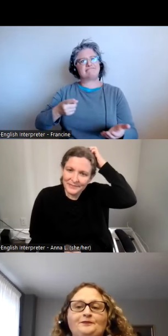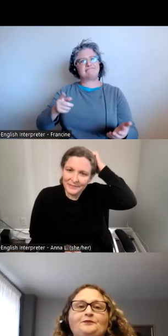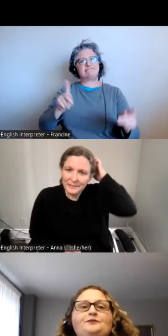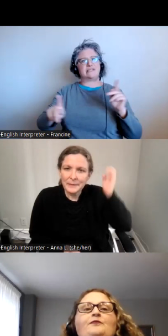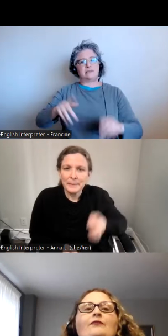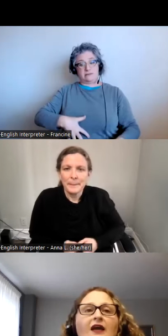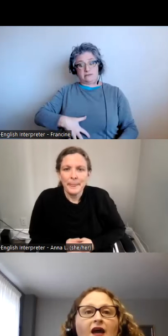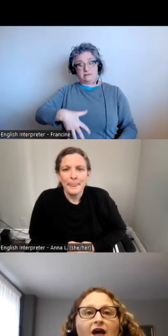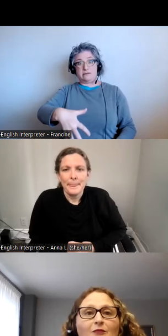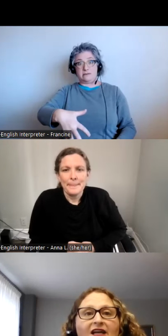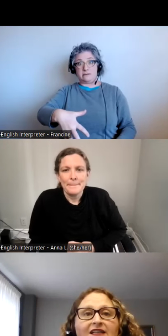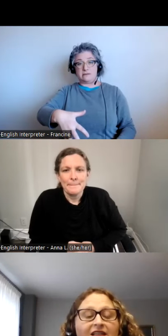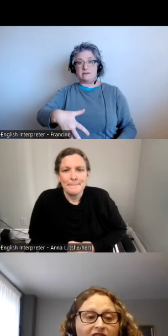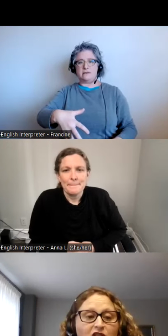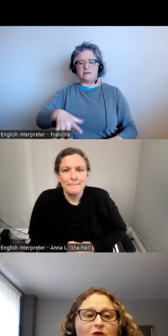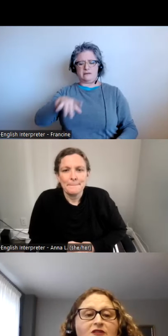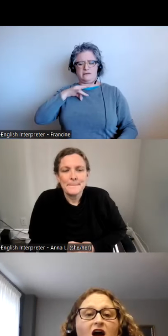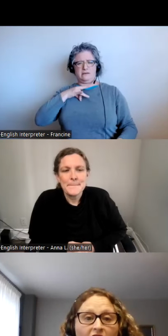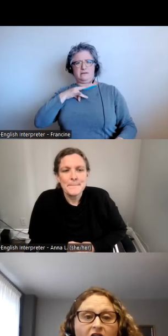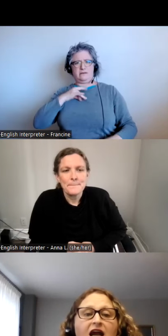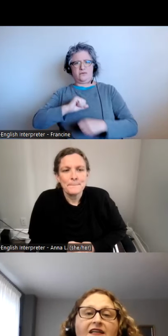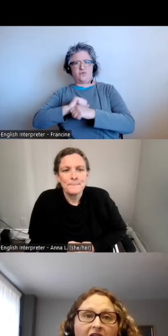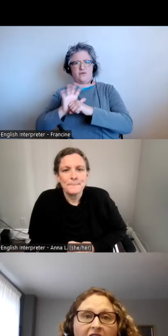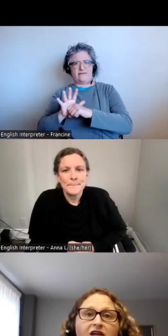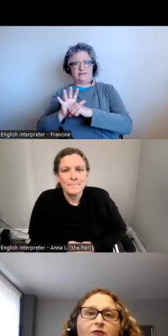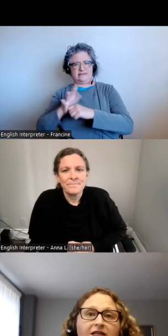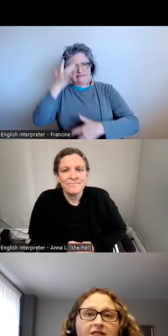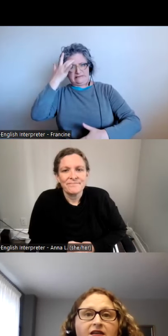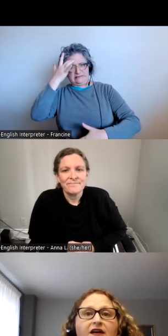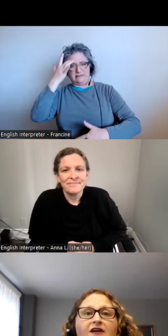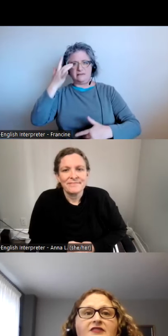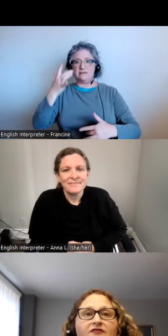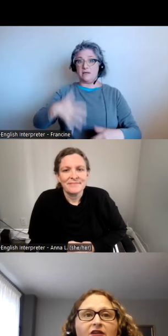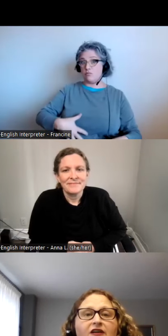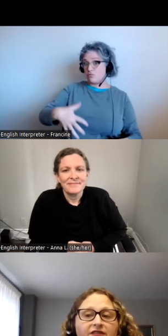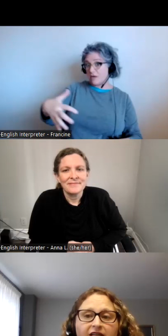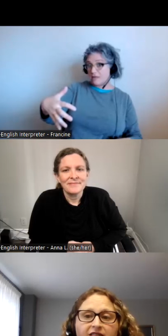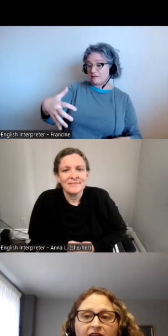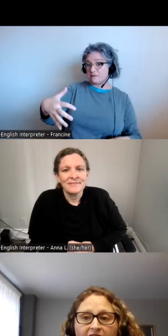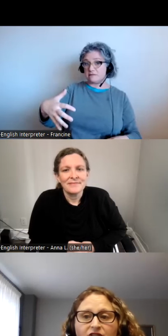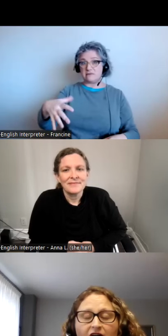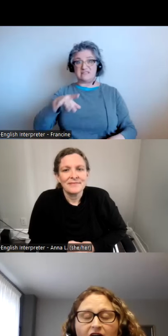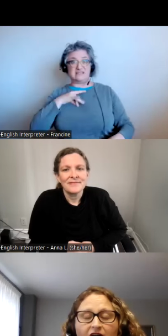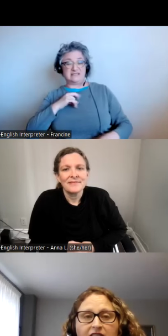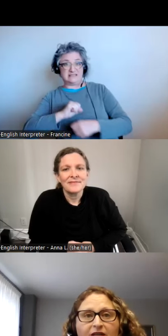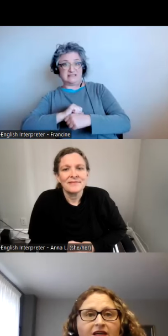Next slide, please. Thank you. Moving along to Covid infections in pregnancy,